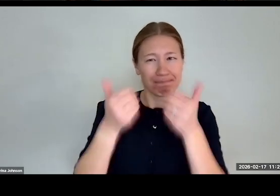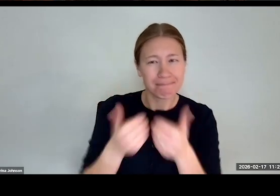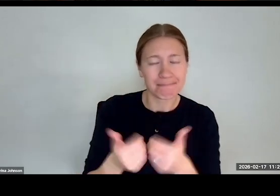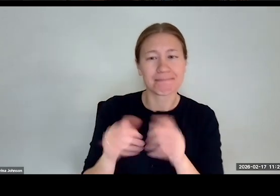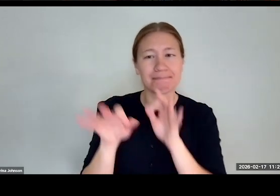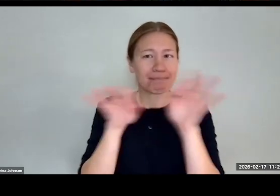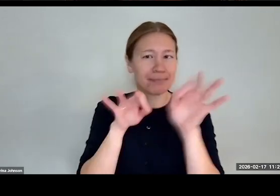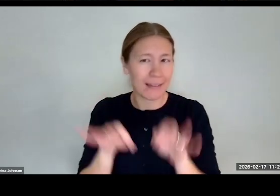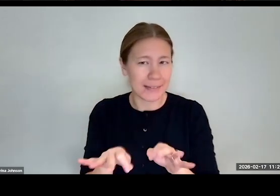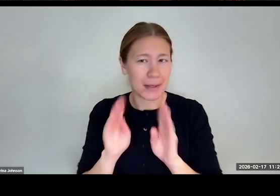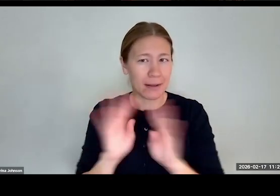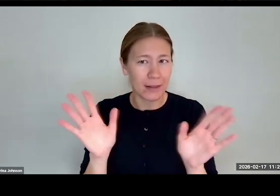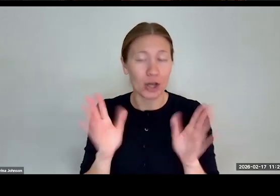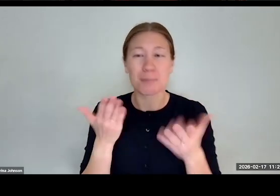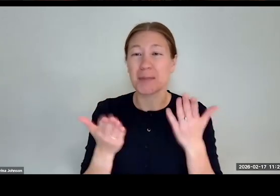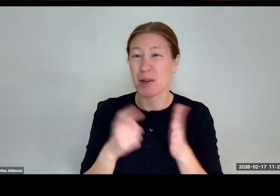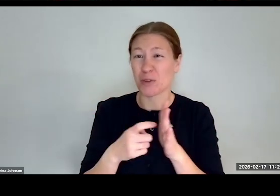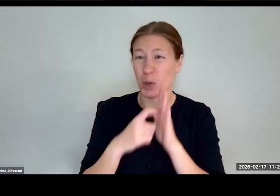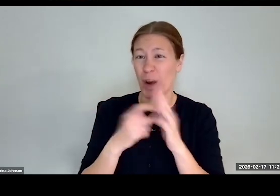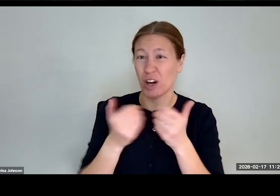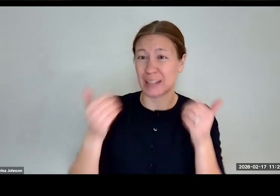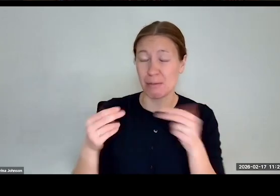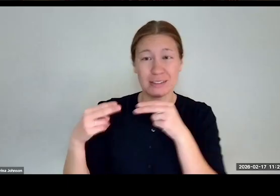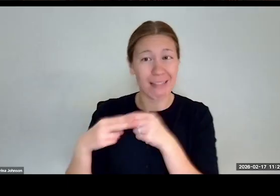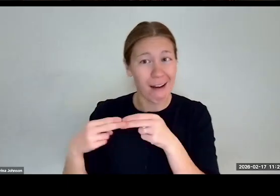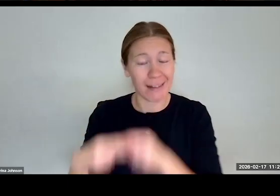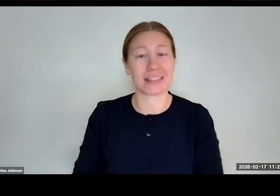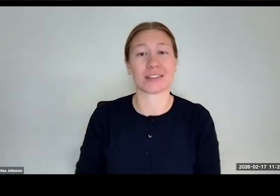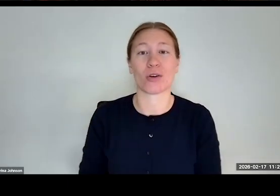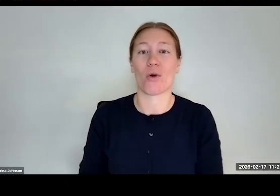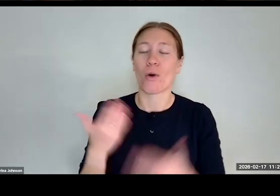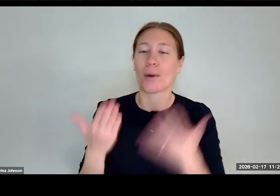by putting them onto separate slides or creating little like headings over top of them